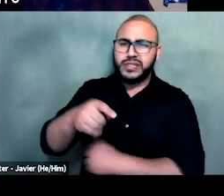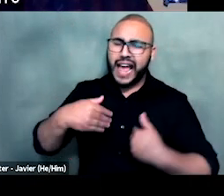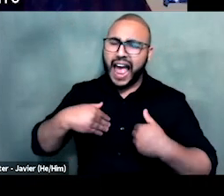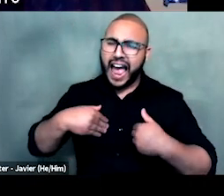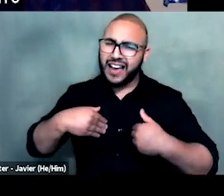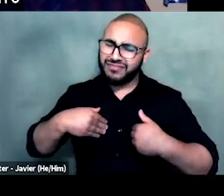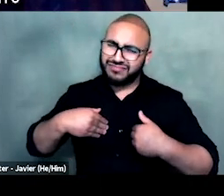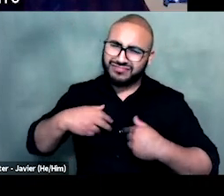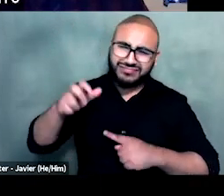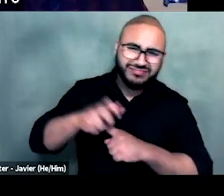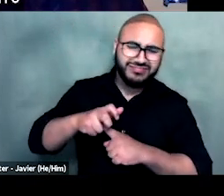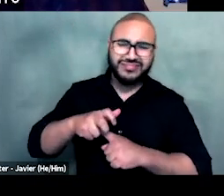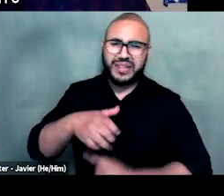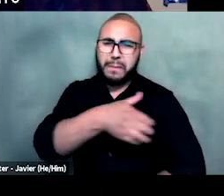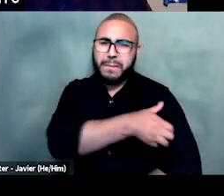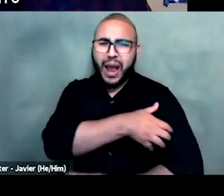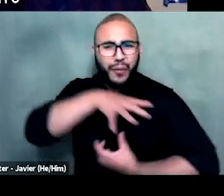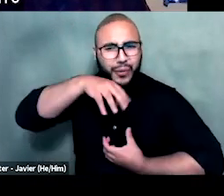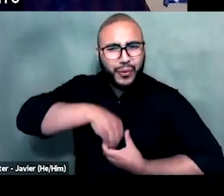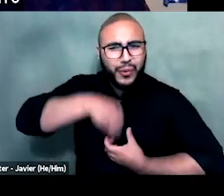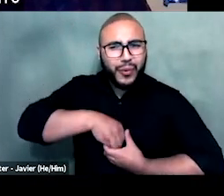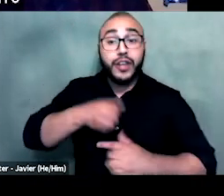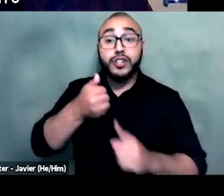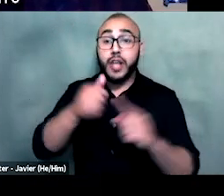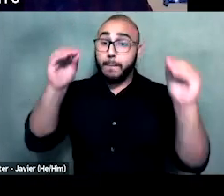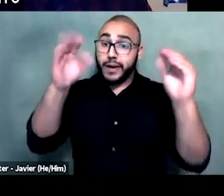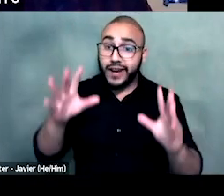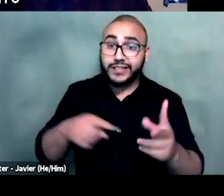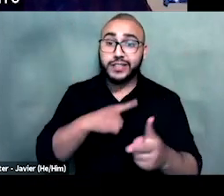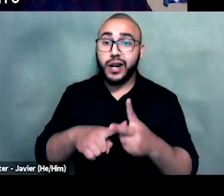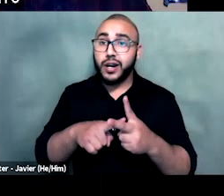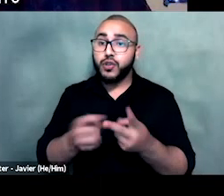power, you're professors, you work with people. The things that you say, to others